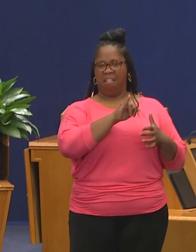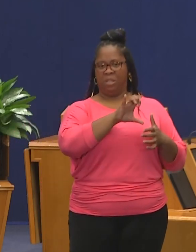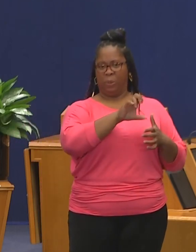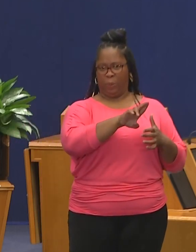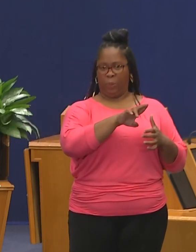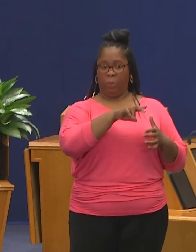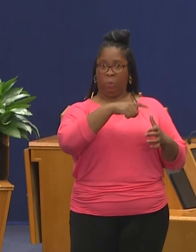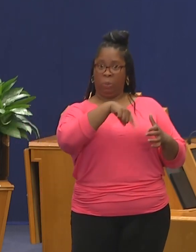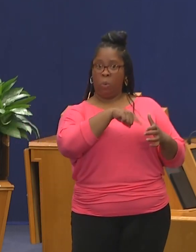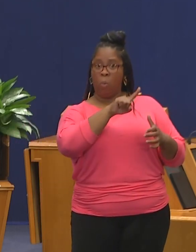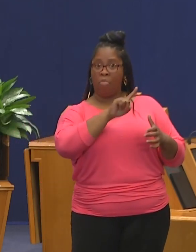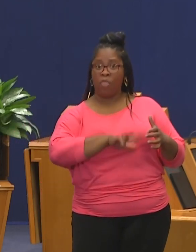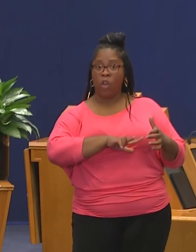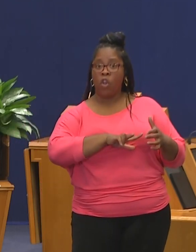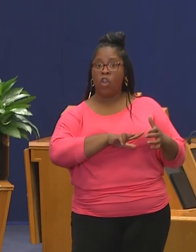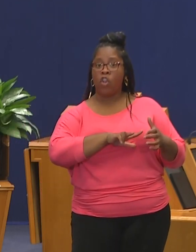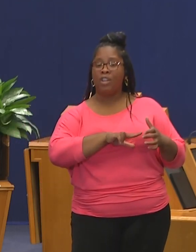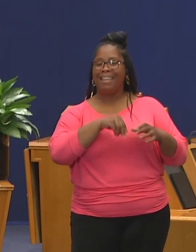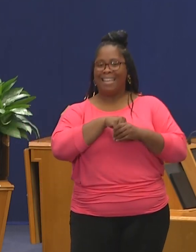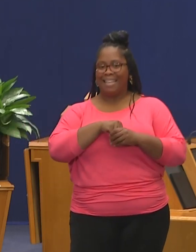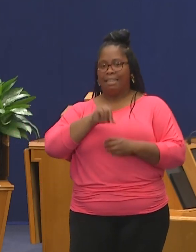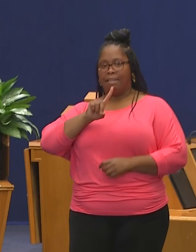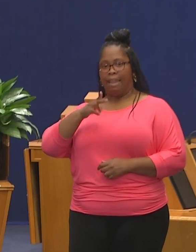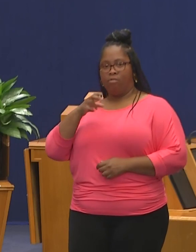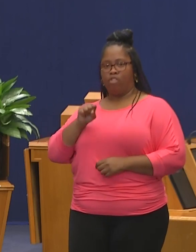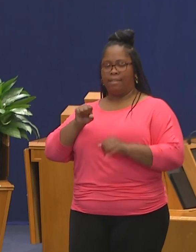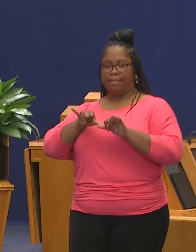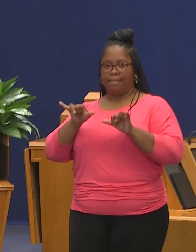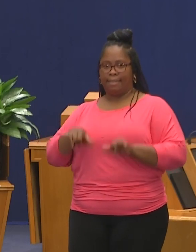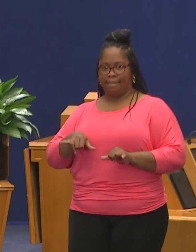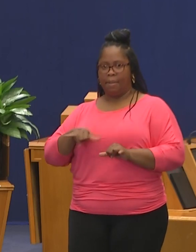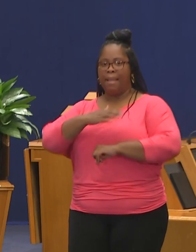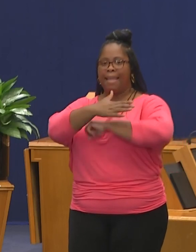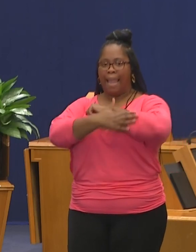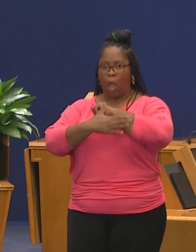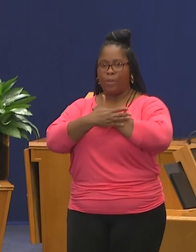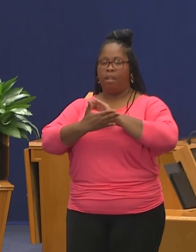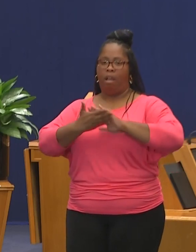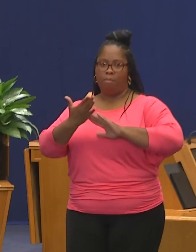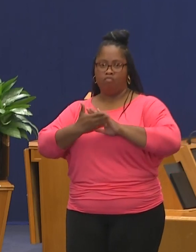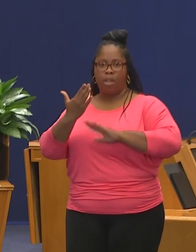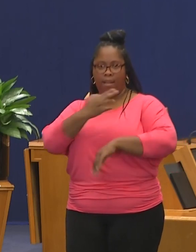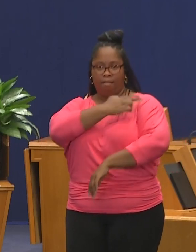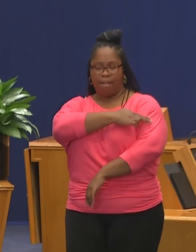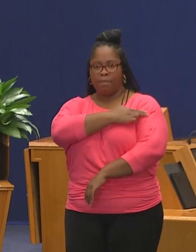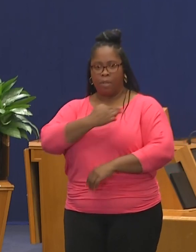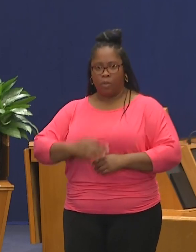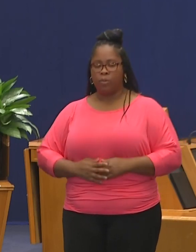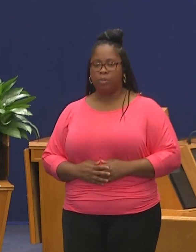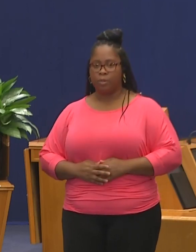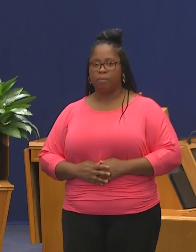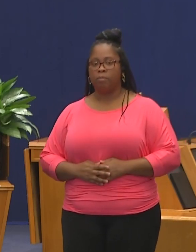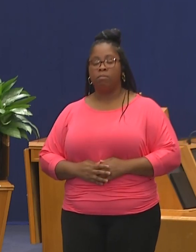THIS INCLUDES 247 ICU BEDS. ABOUT A THIRD OF THOSE BEDS ARE